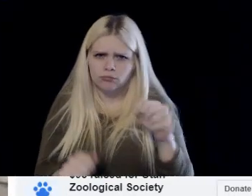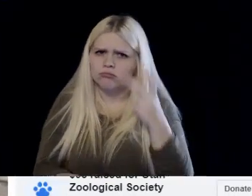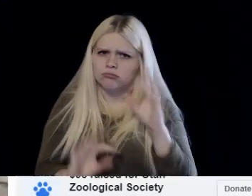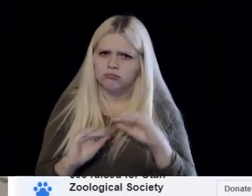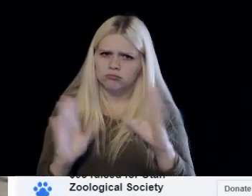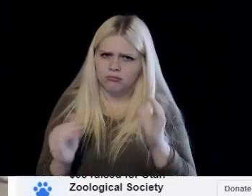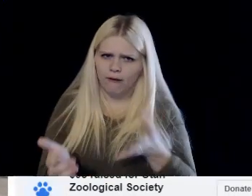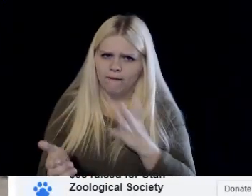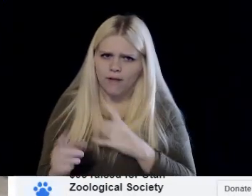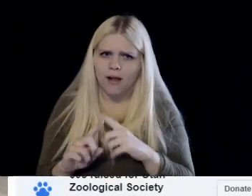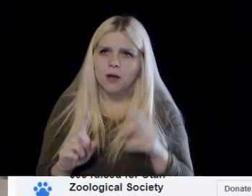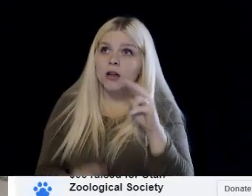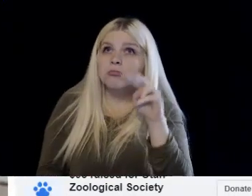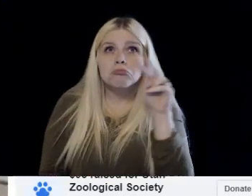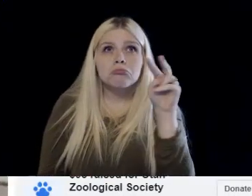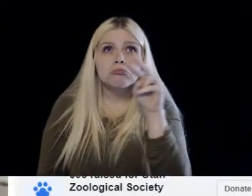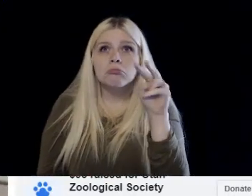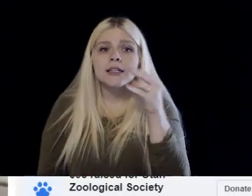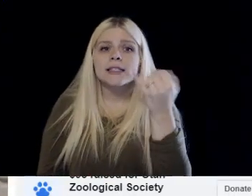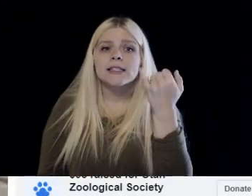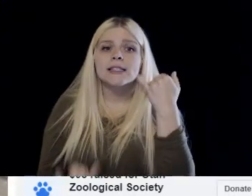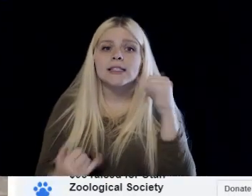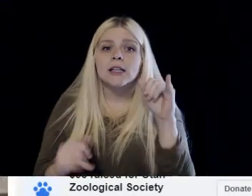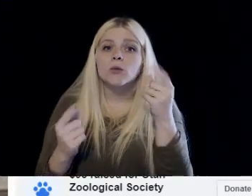he's interested in- he's gonna point his whiskers forward.